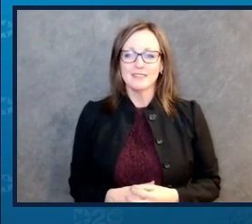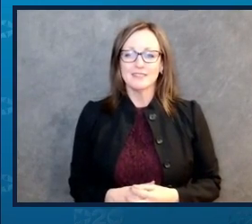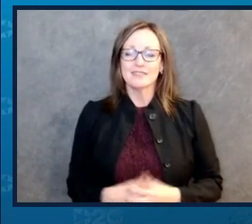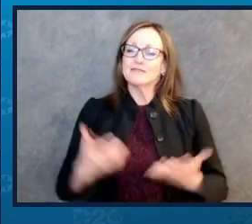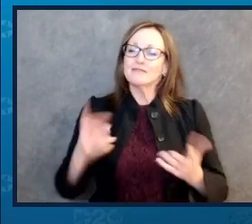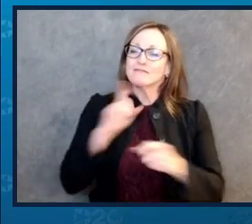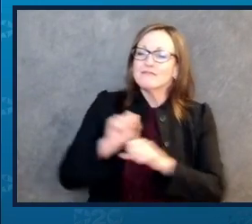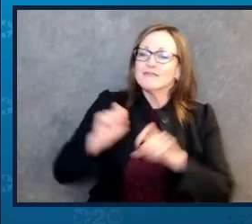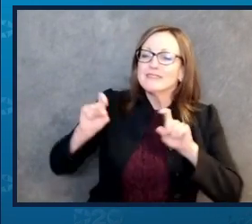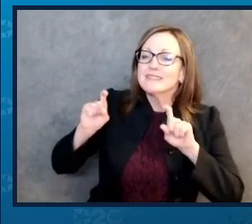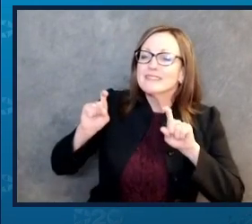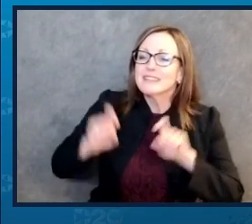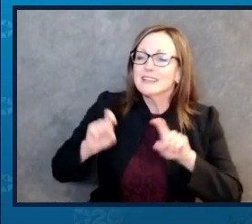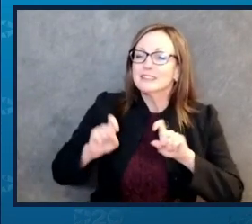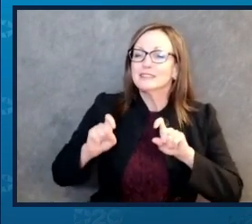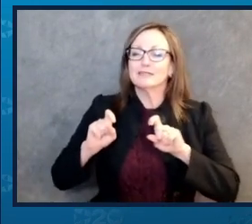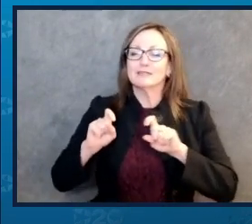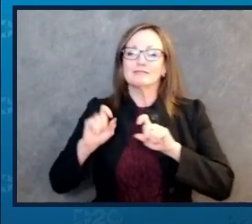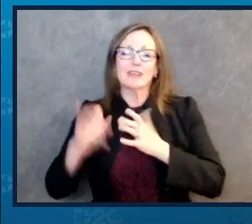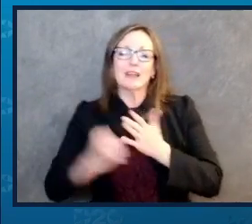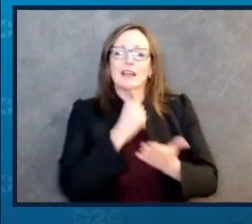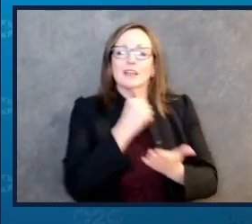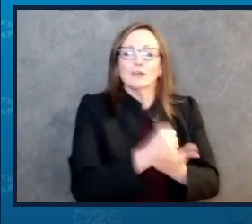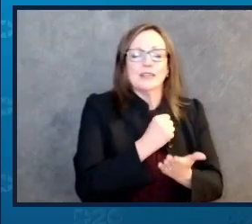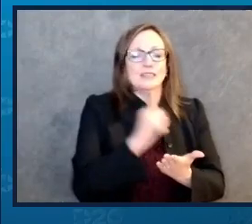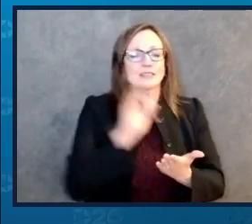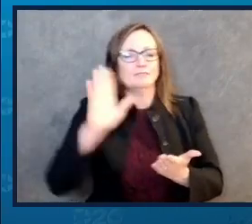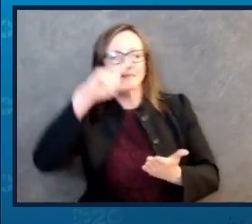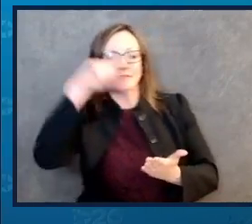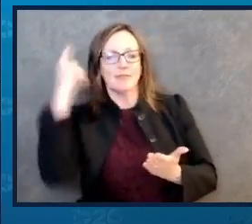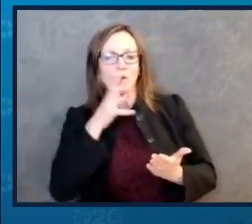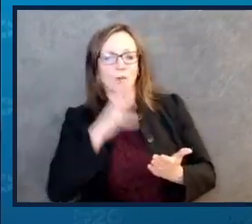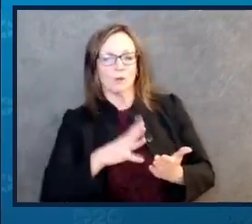WE ARE TREATING BLACK WOMEN. I AM TALKING ABOUT SOMEONE